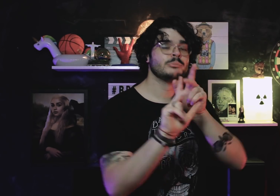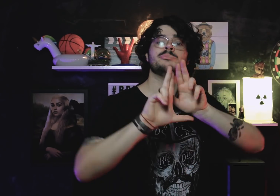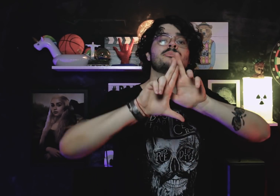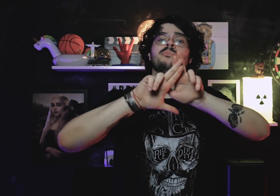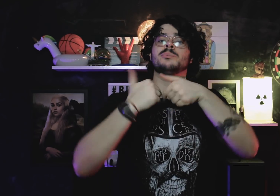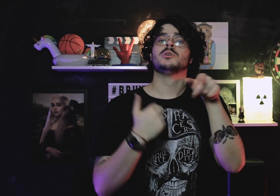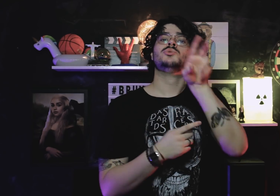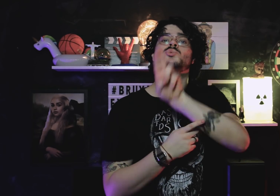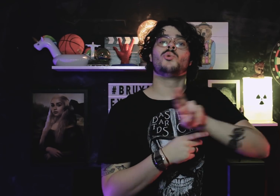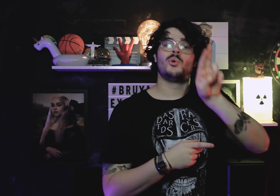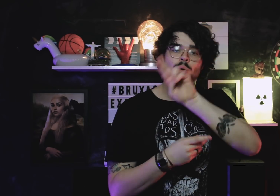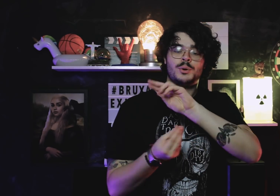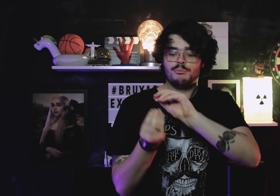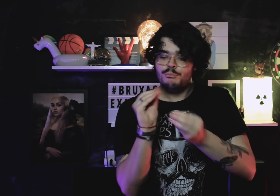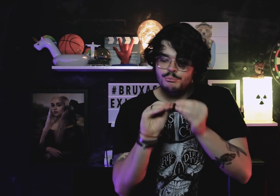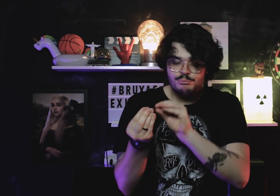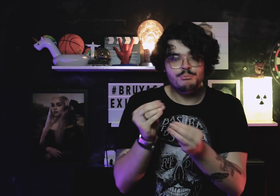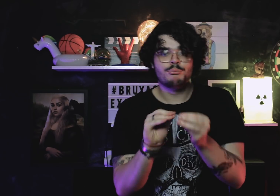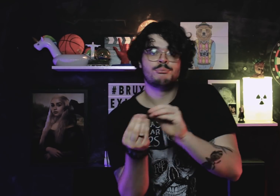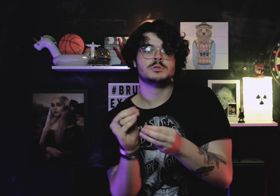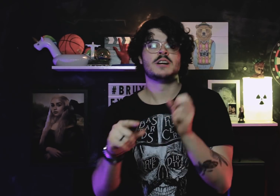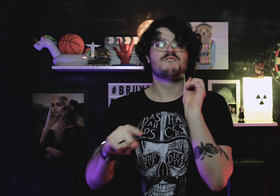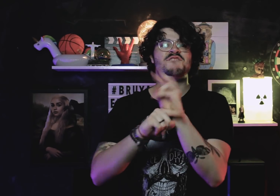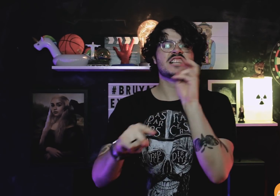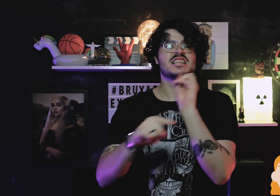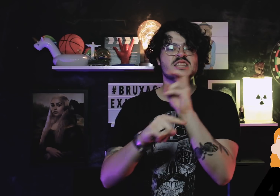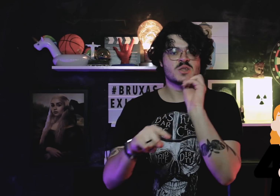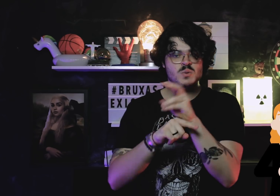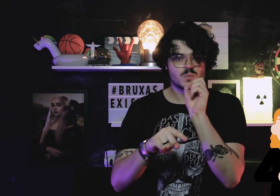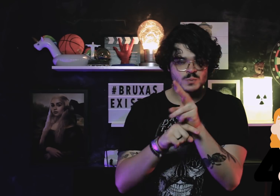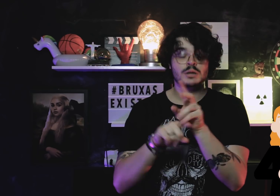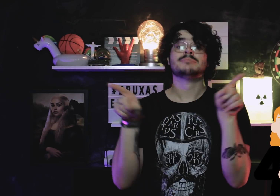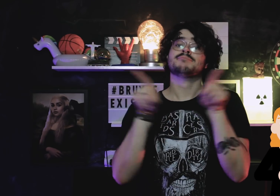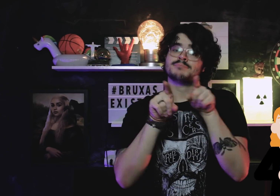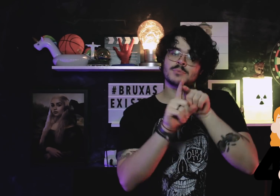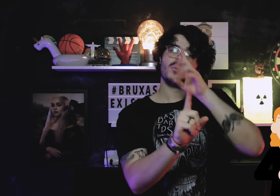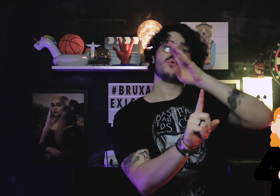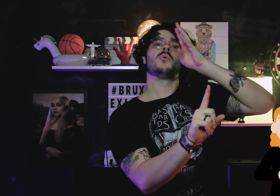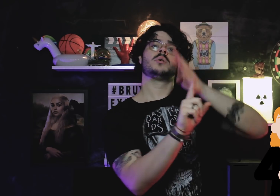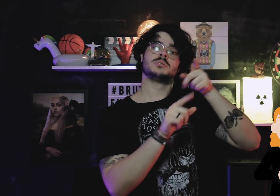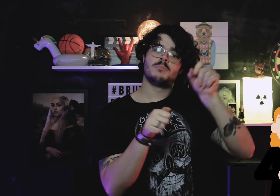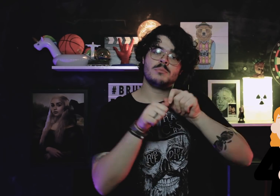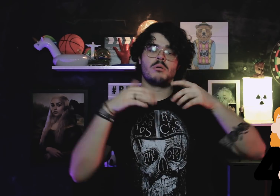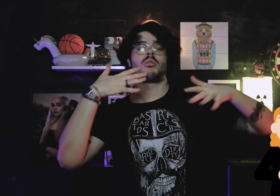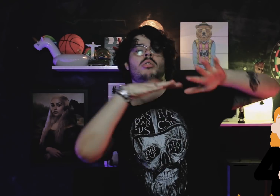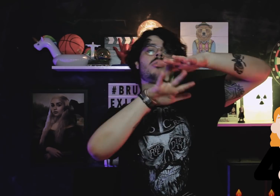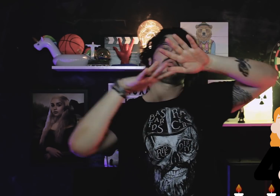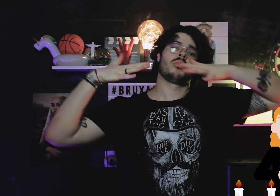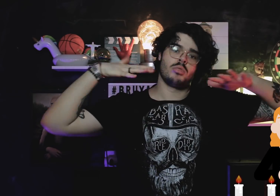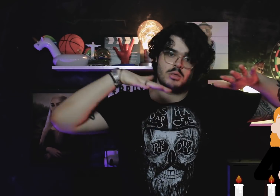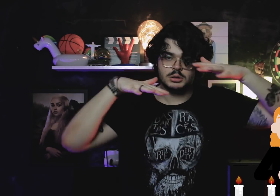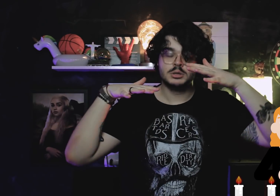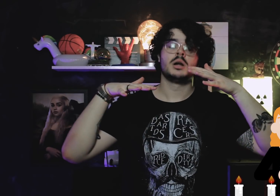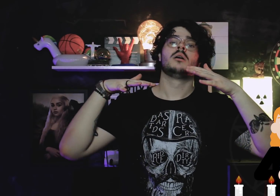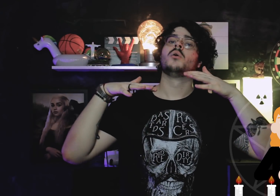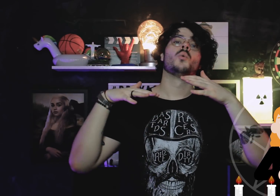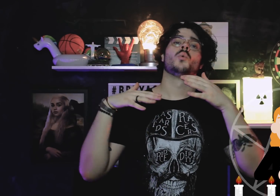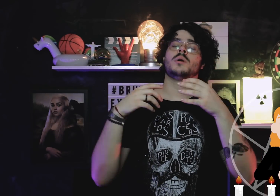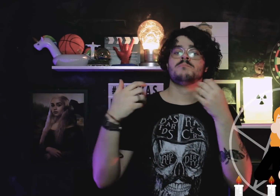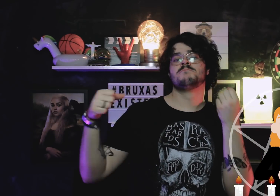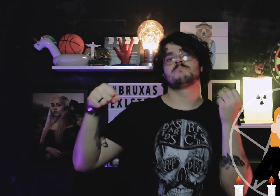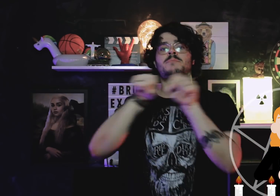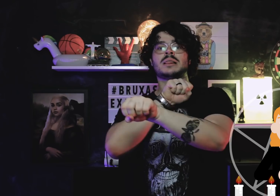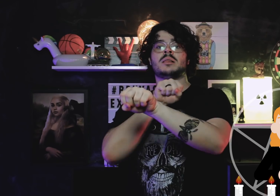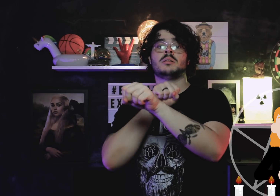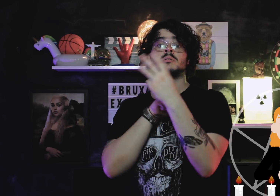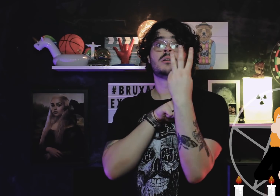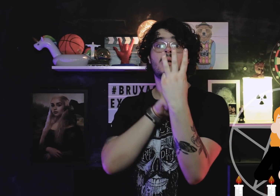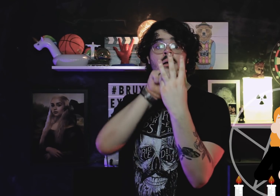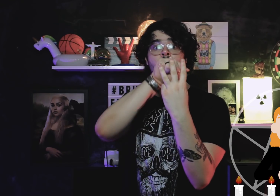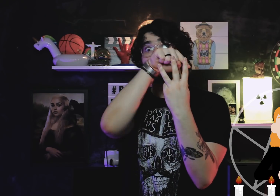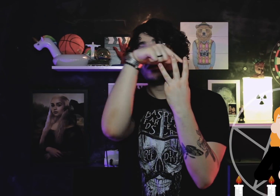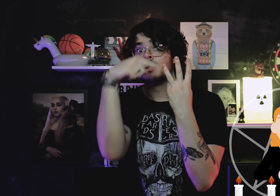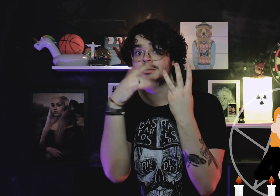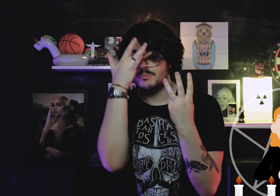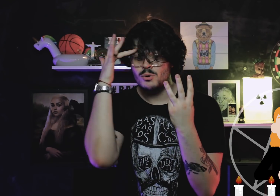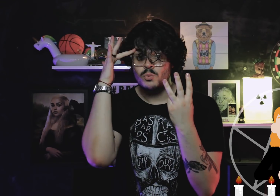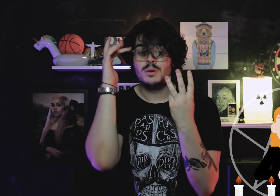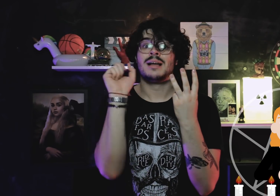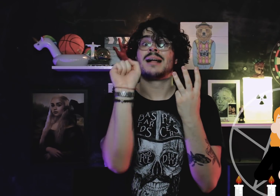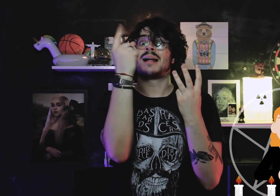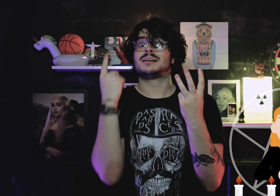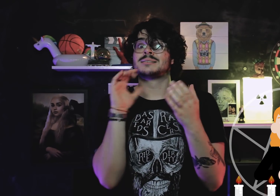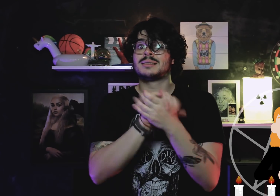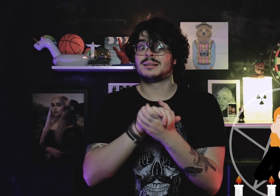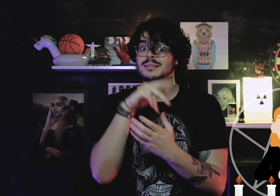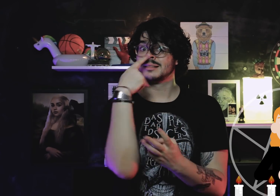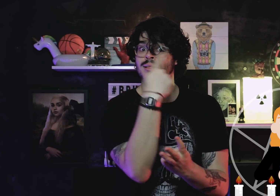for using poison and practicing witchcraft to kill her three ex-husbands,